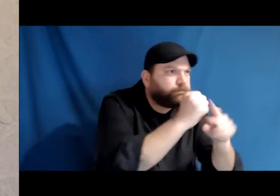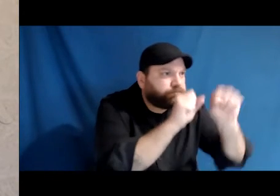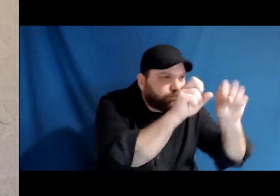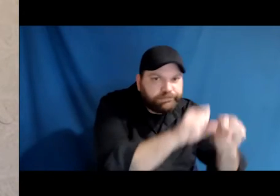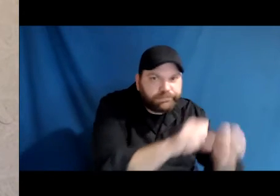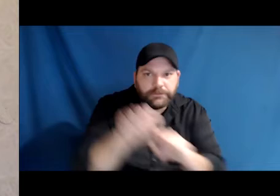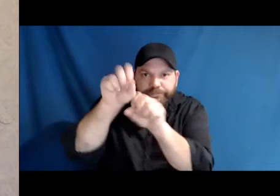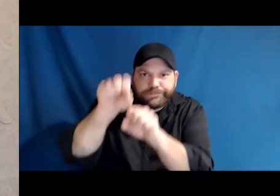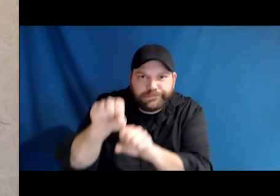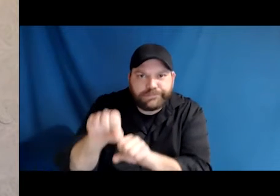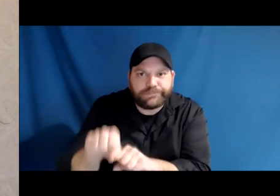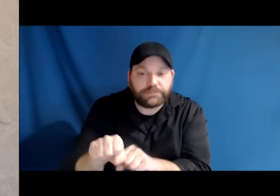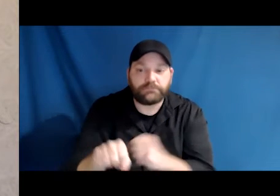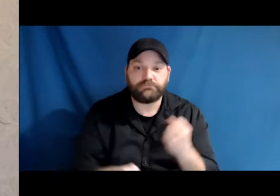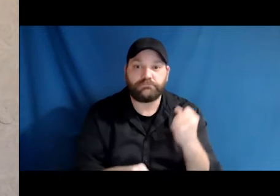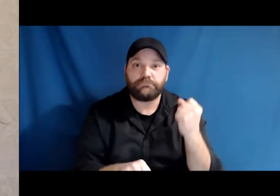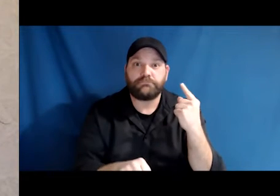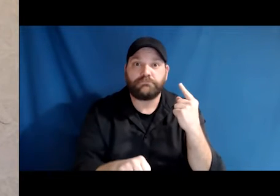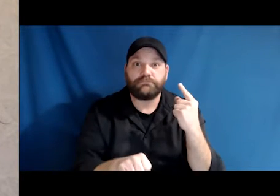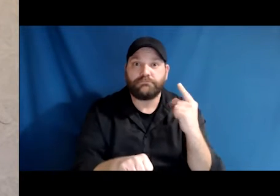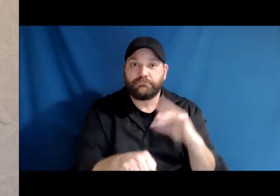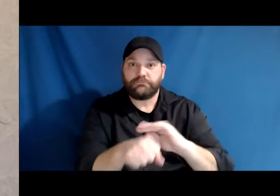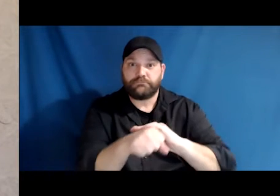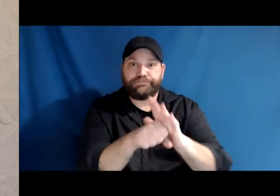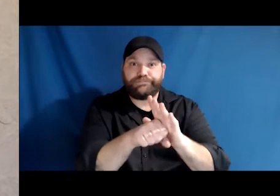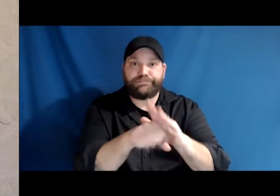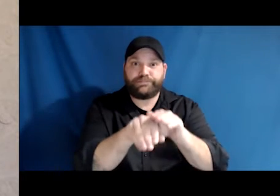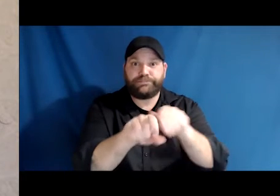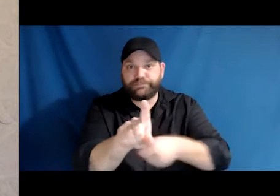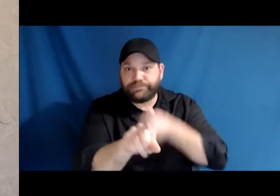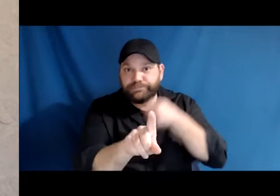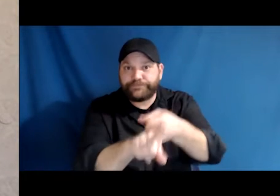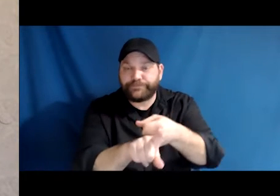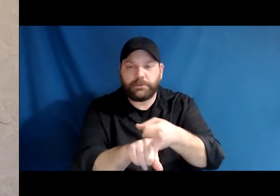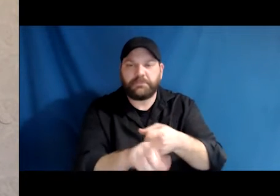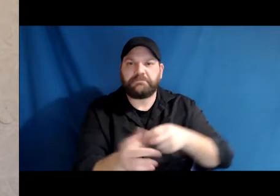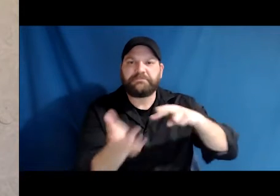In the wake of the pandemic they had to transform, and they did transform, their operations